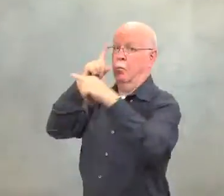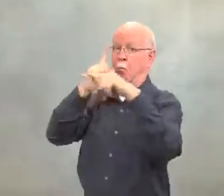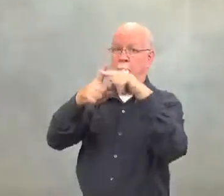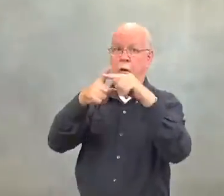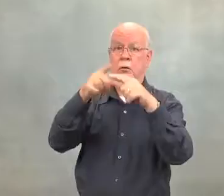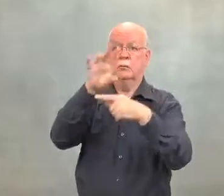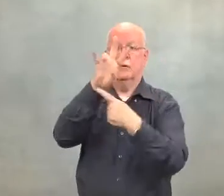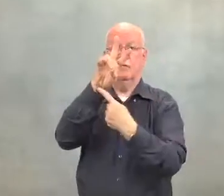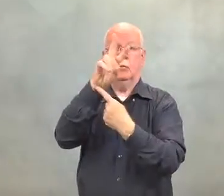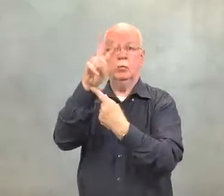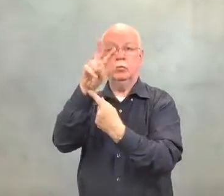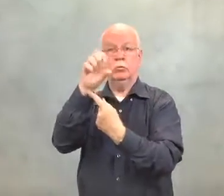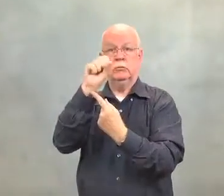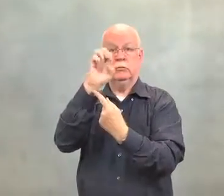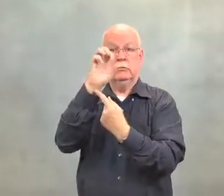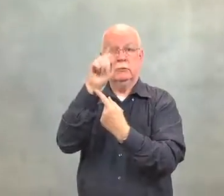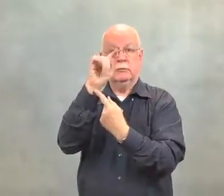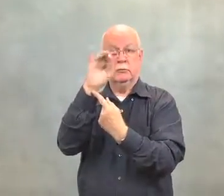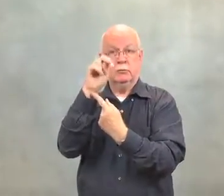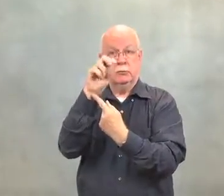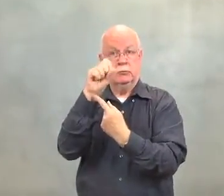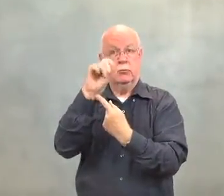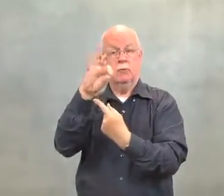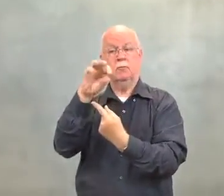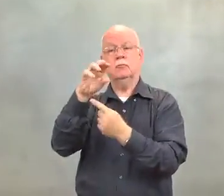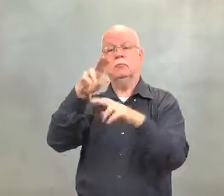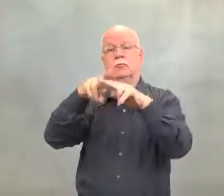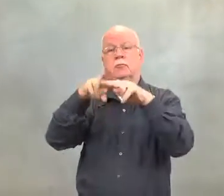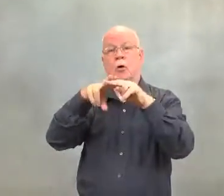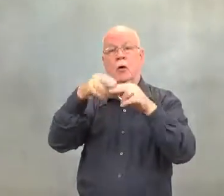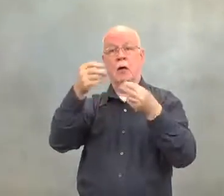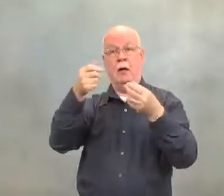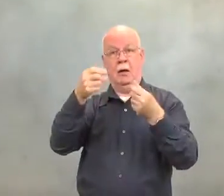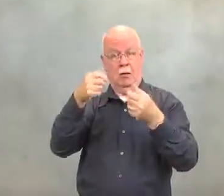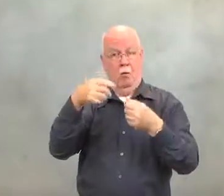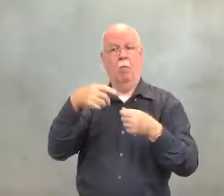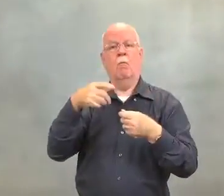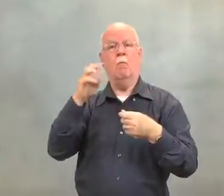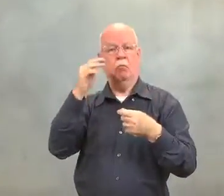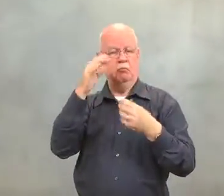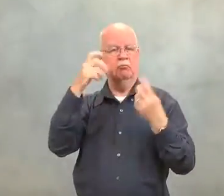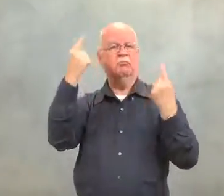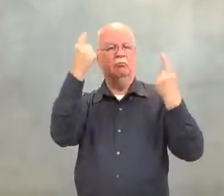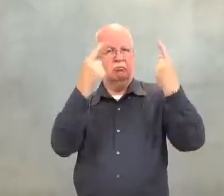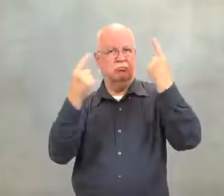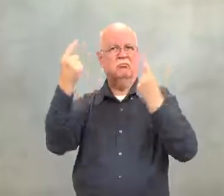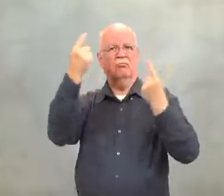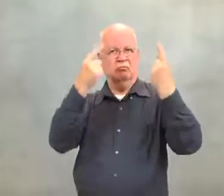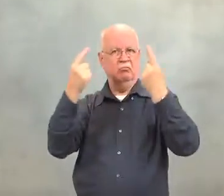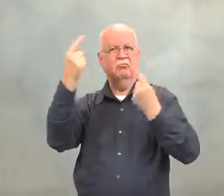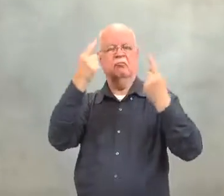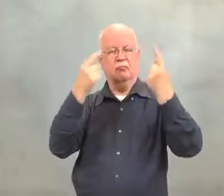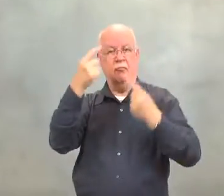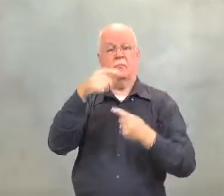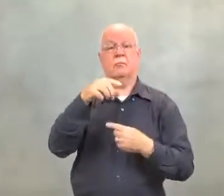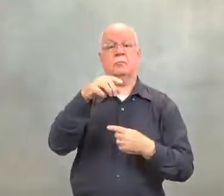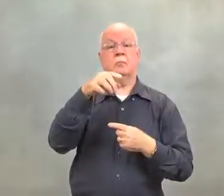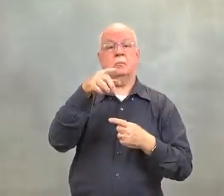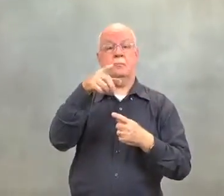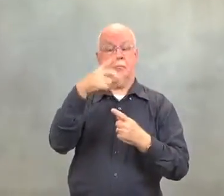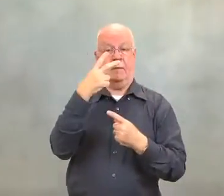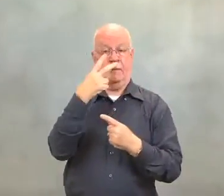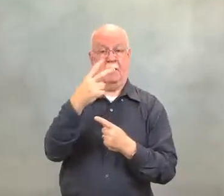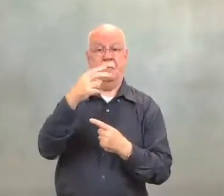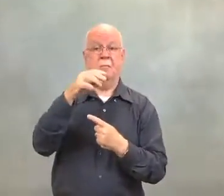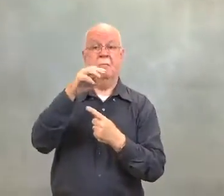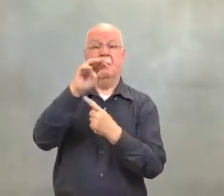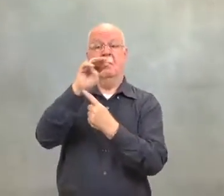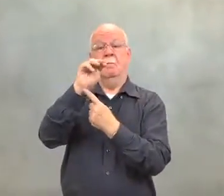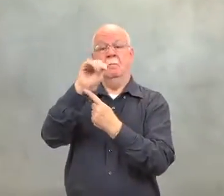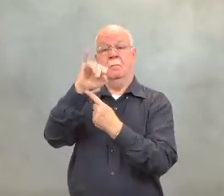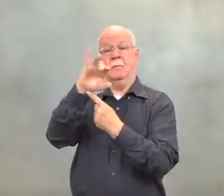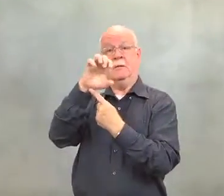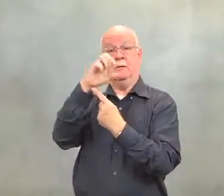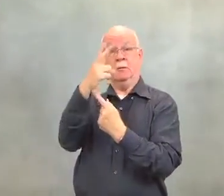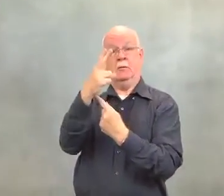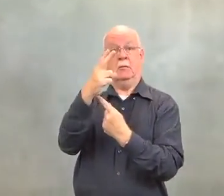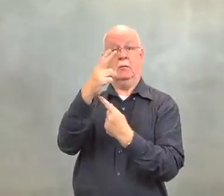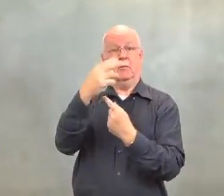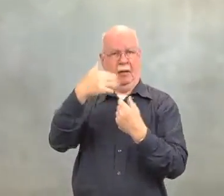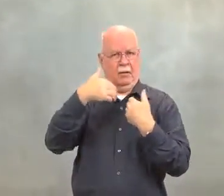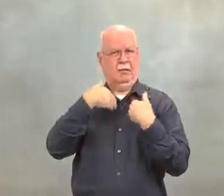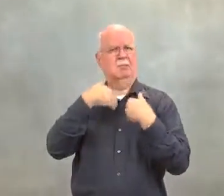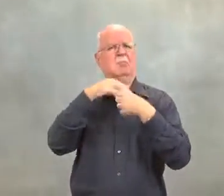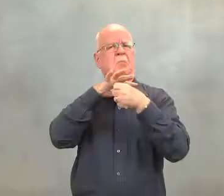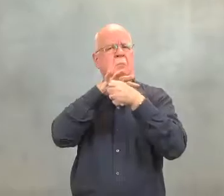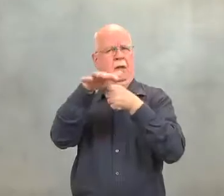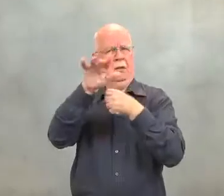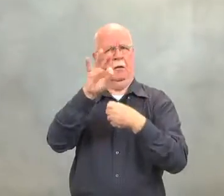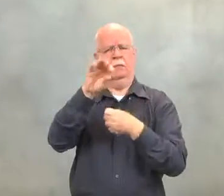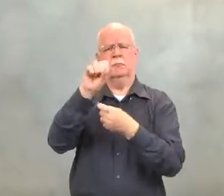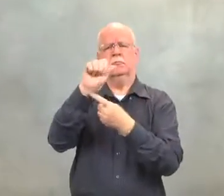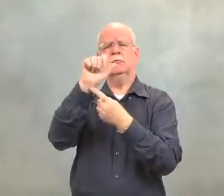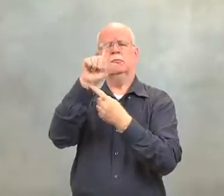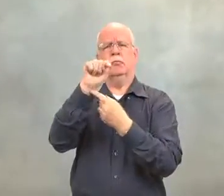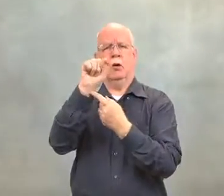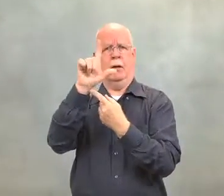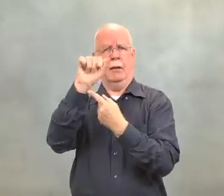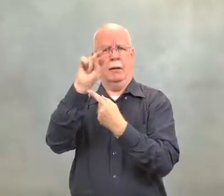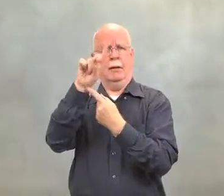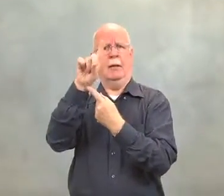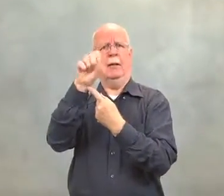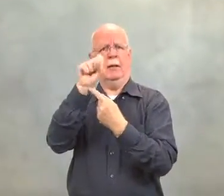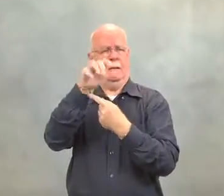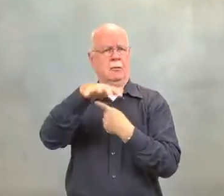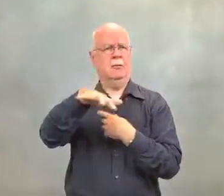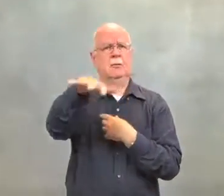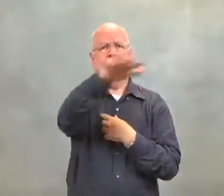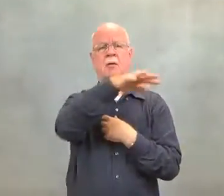72 sections of salt lands.